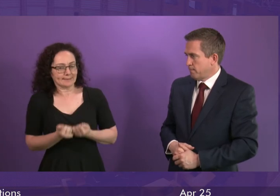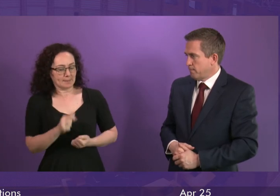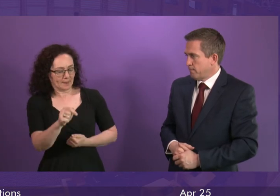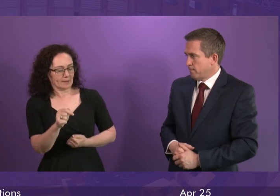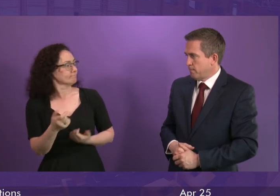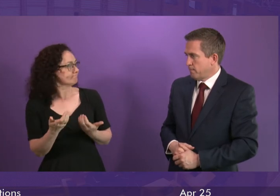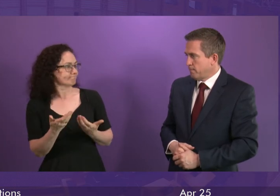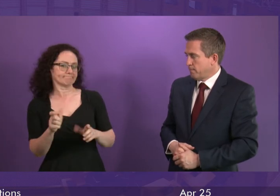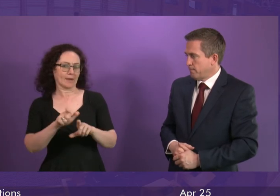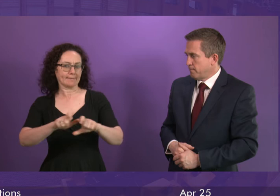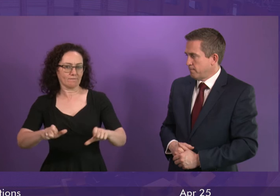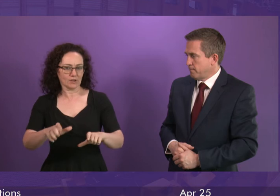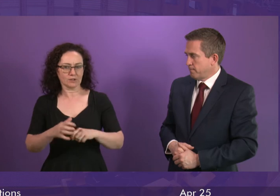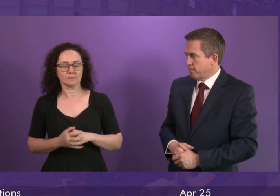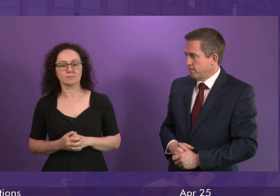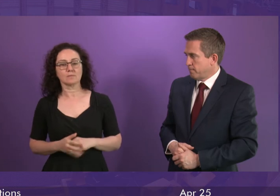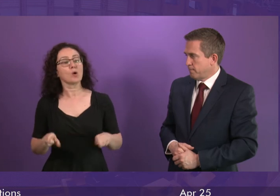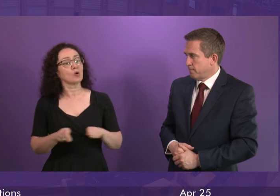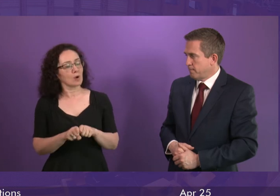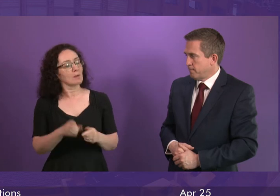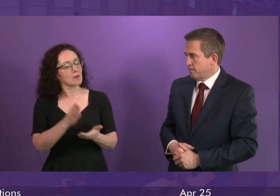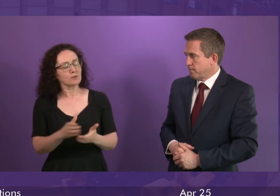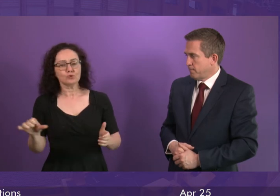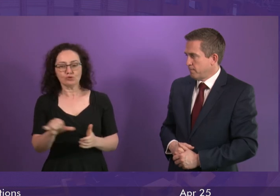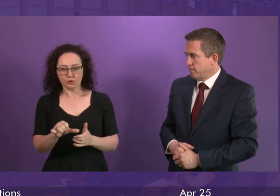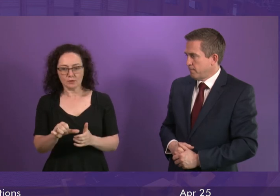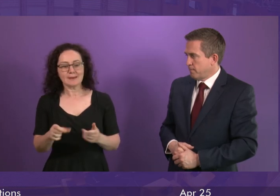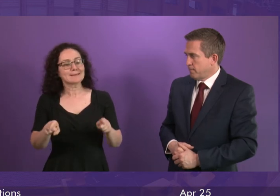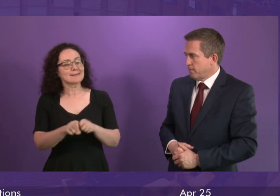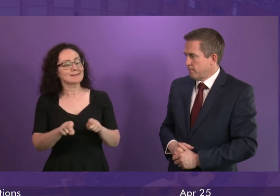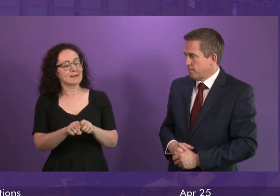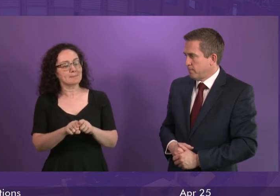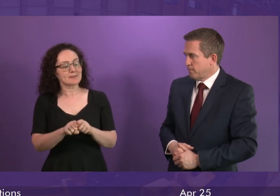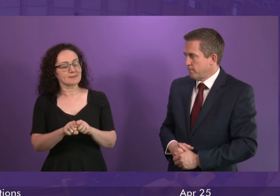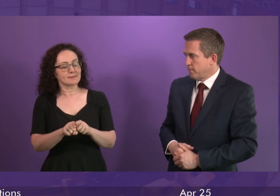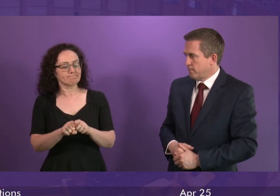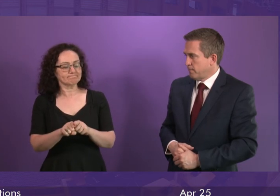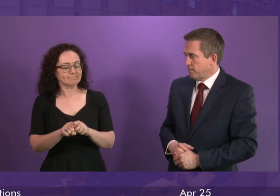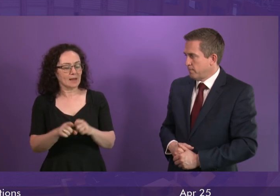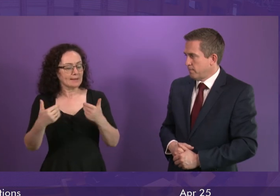as they should sign up to the accepted definition of antisemitism. I am happy to give the update